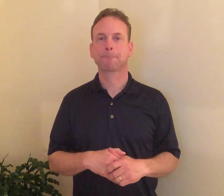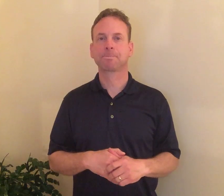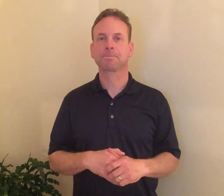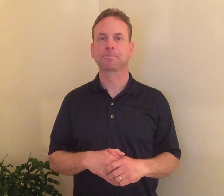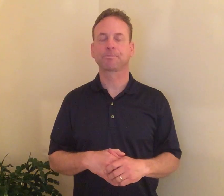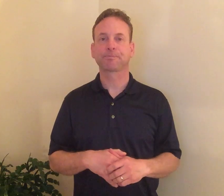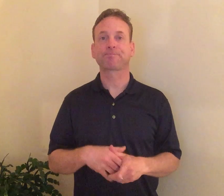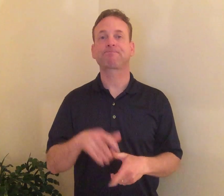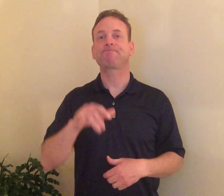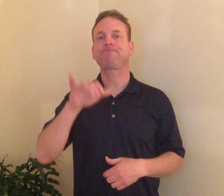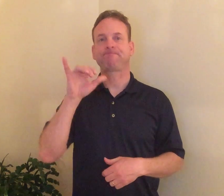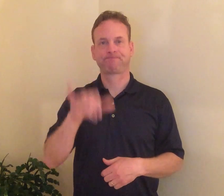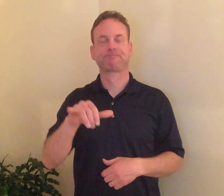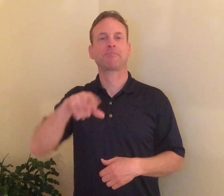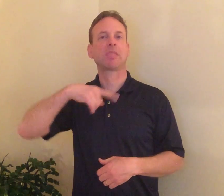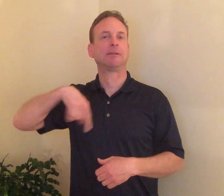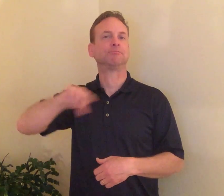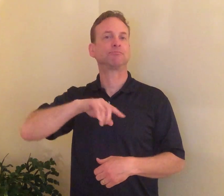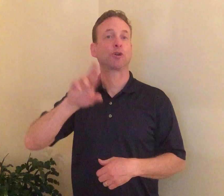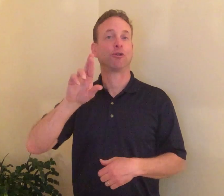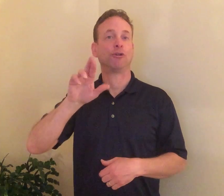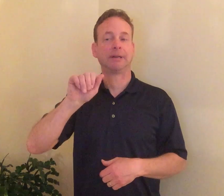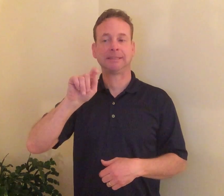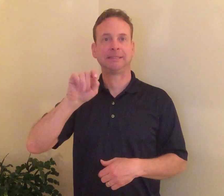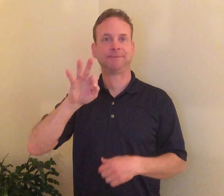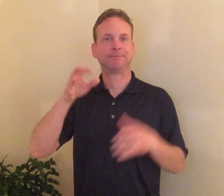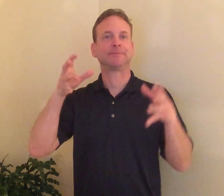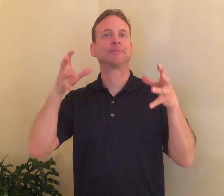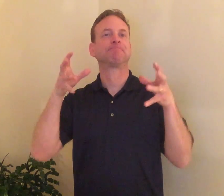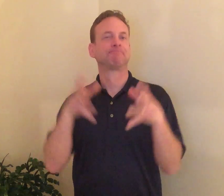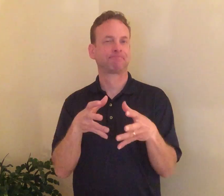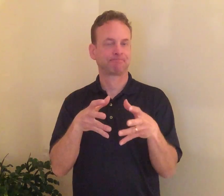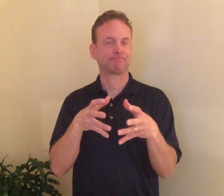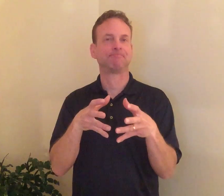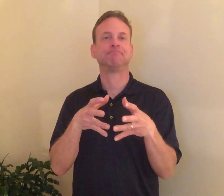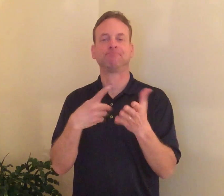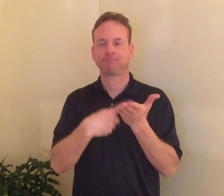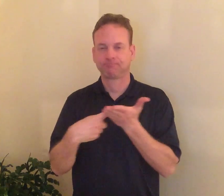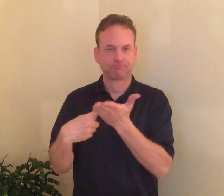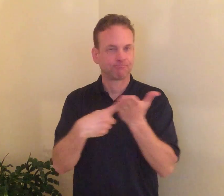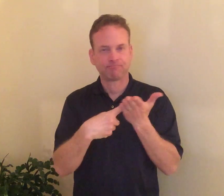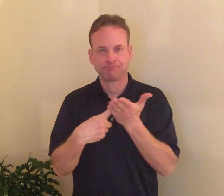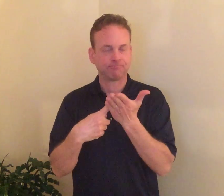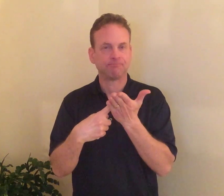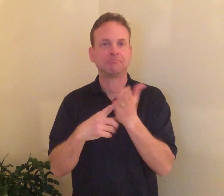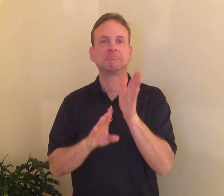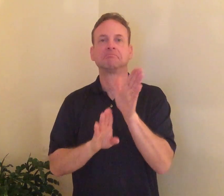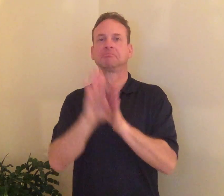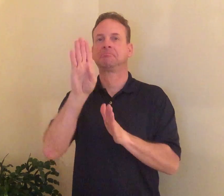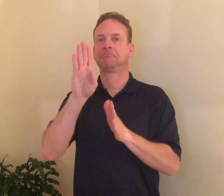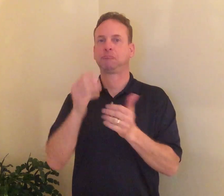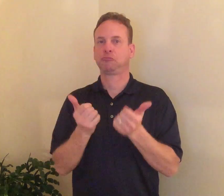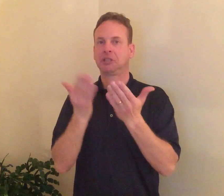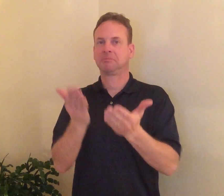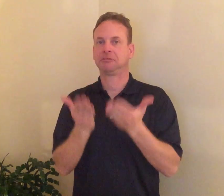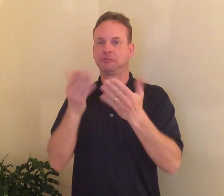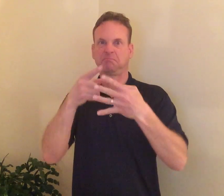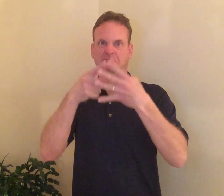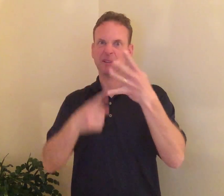Recommendations: The RATF as a group discussed the responses, and developed a list of four